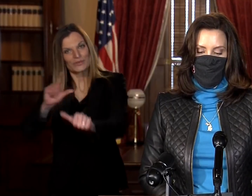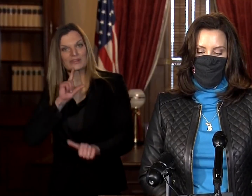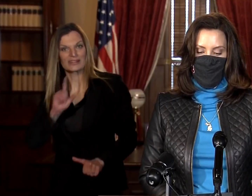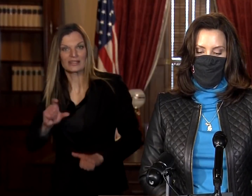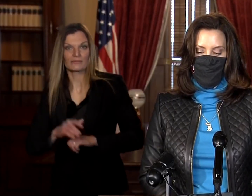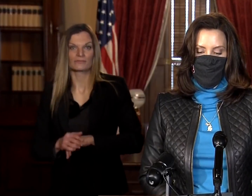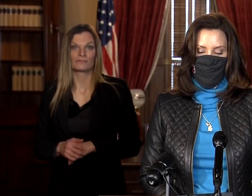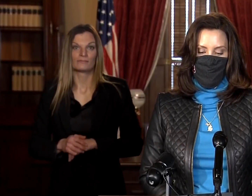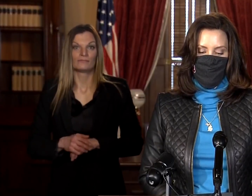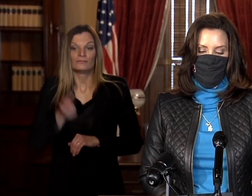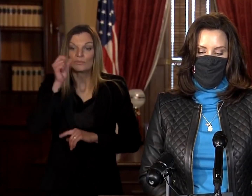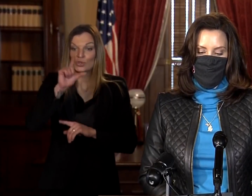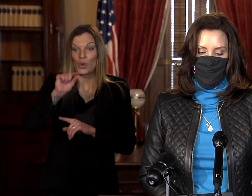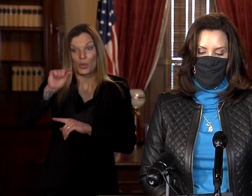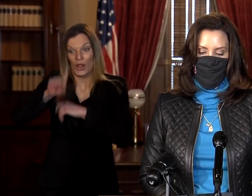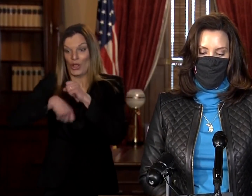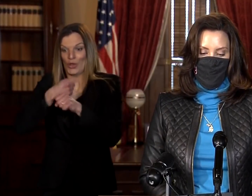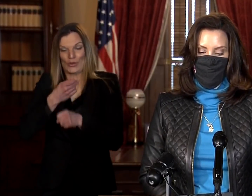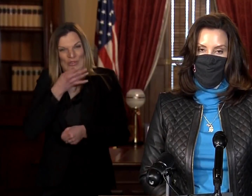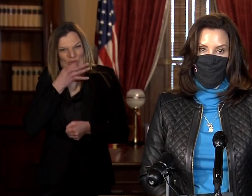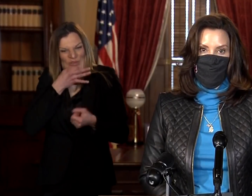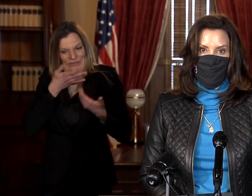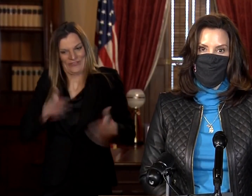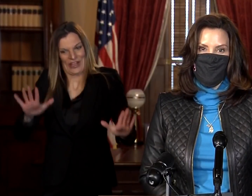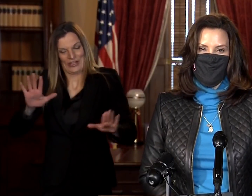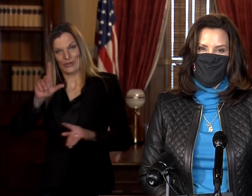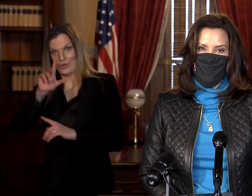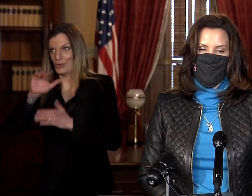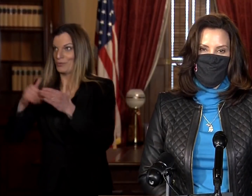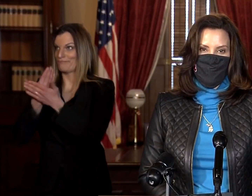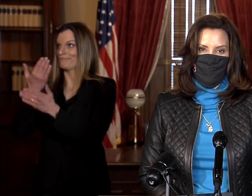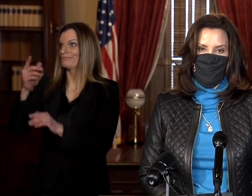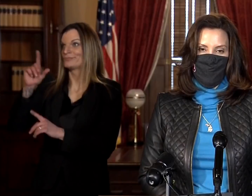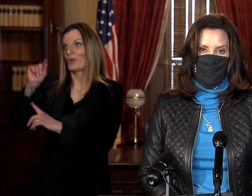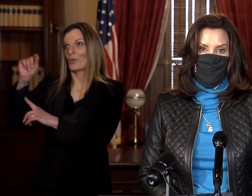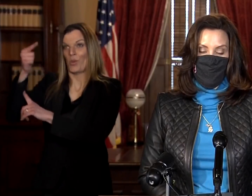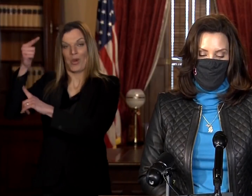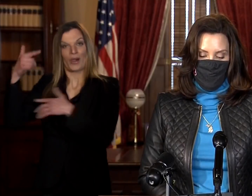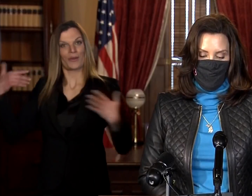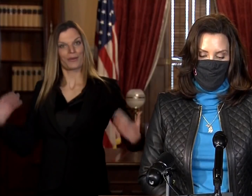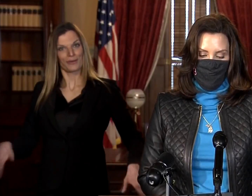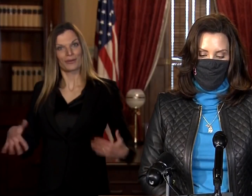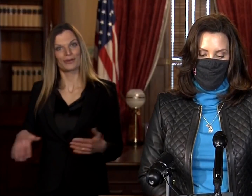2020 is coming to an end this week, but our work is not done. week, but our work is not done. I want to remind all of you that I want to remind all of you that this pandemic will not be over